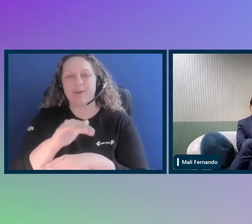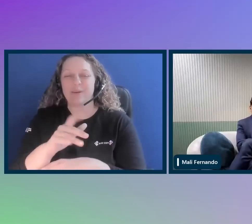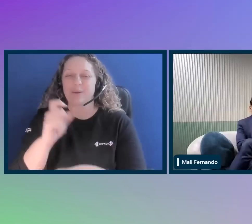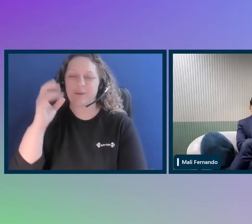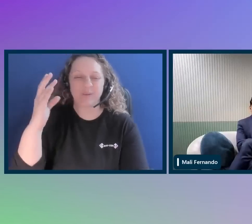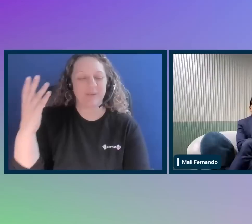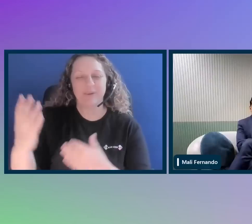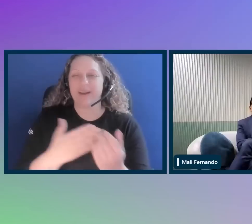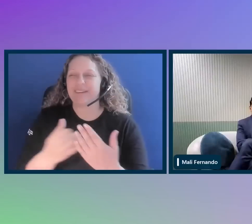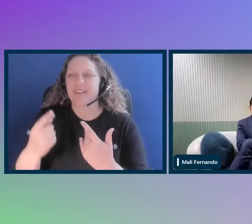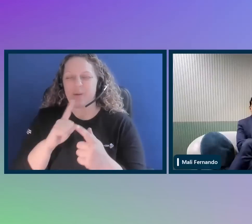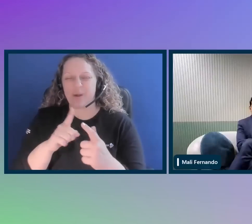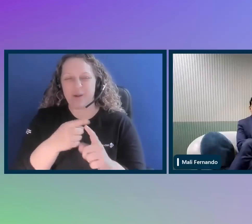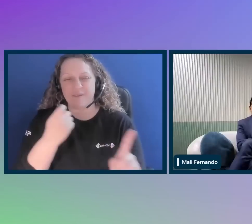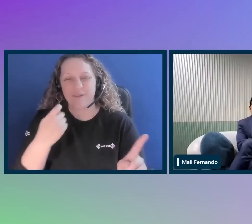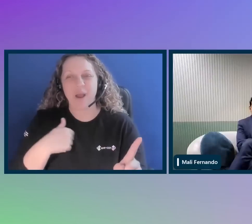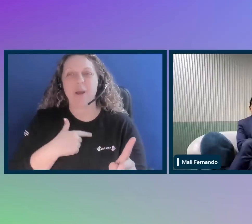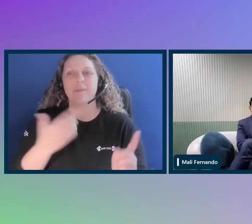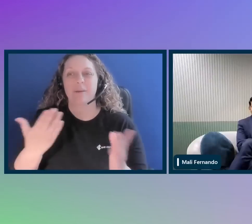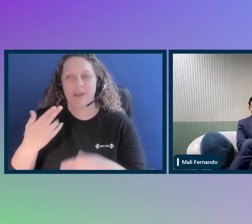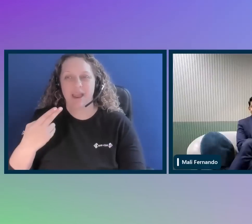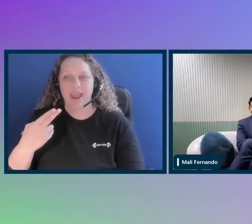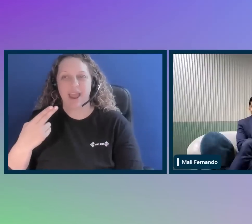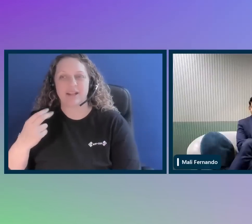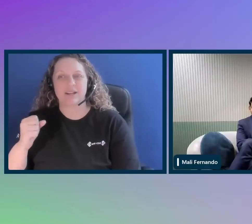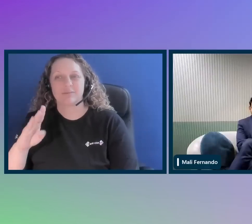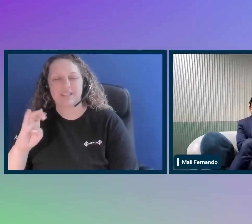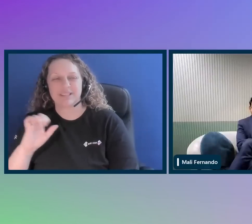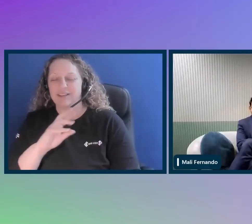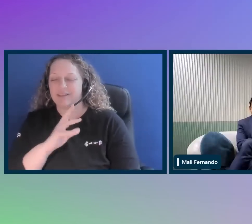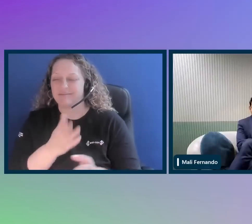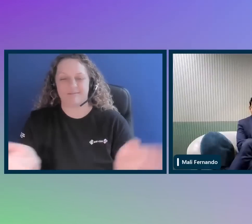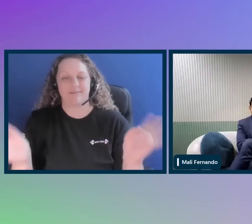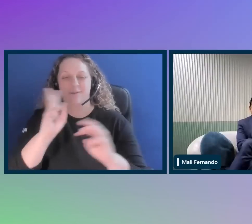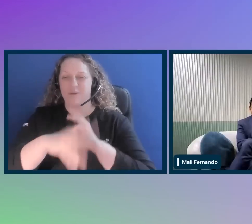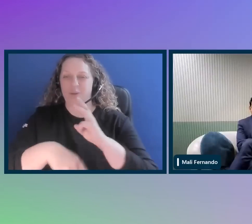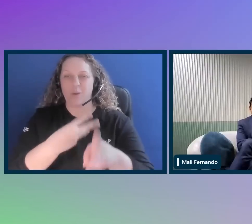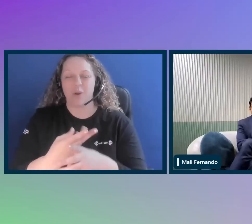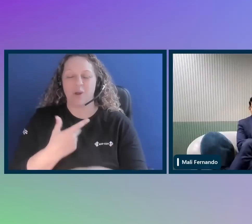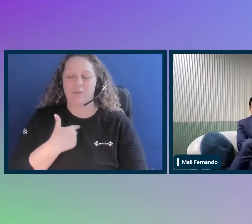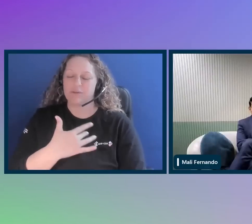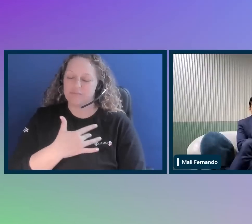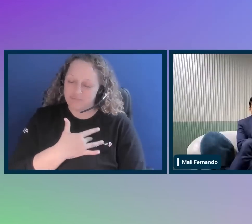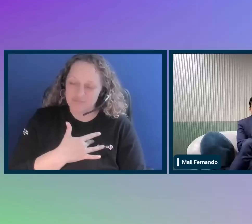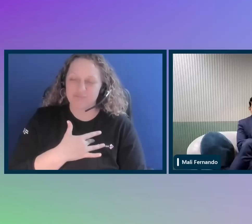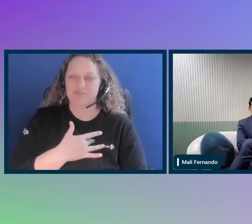and accessibility for HSBC across the world. It's a real pleasure and privilege to be here today